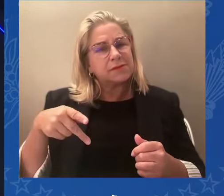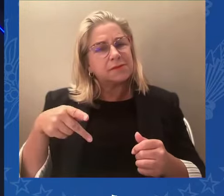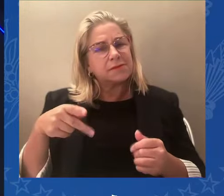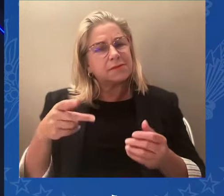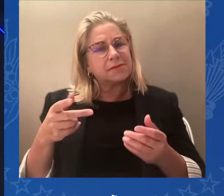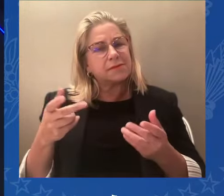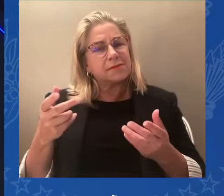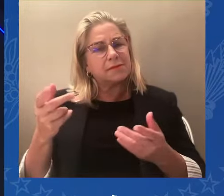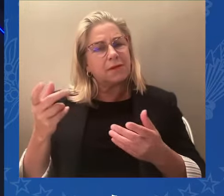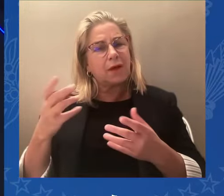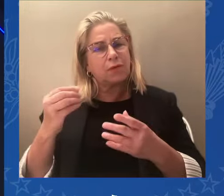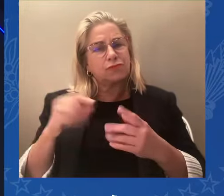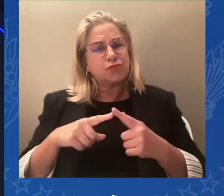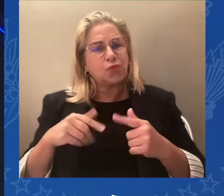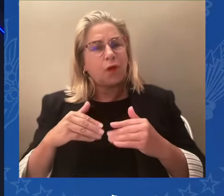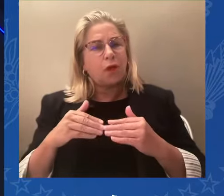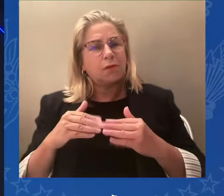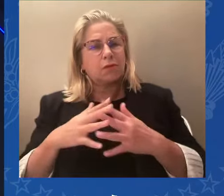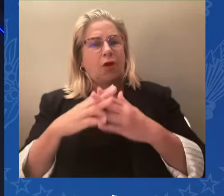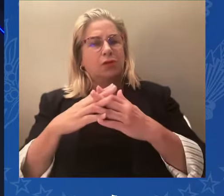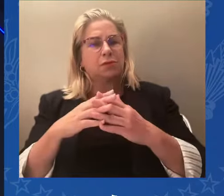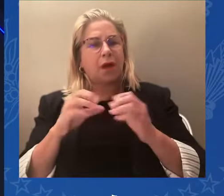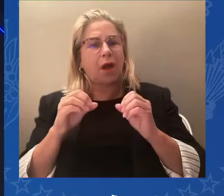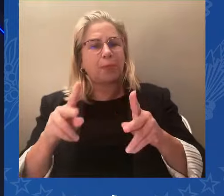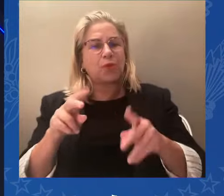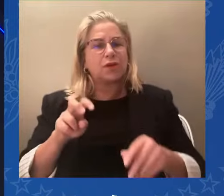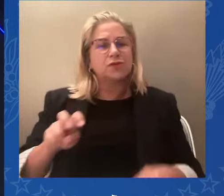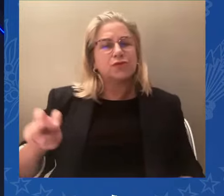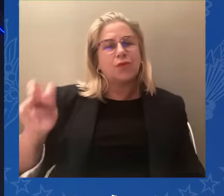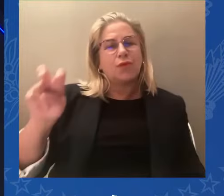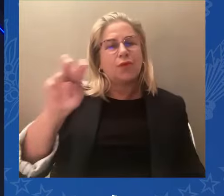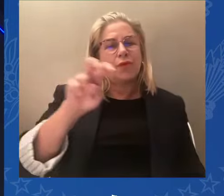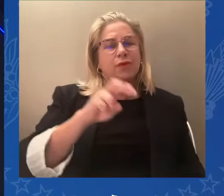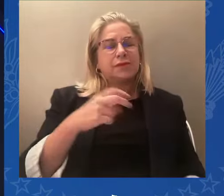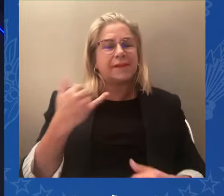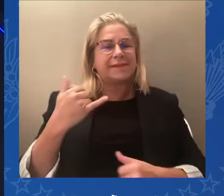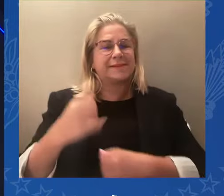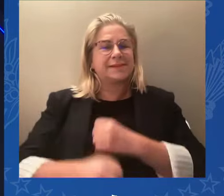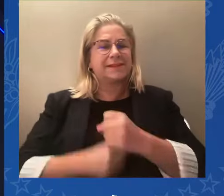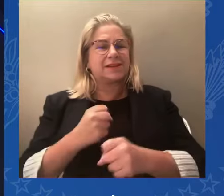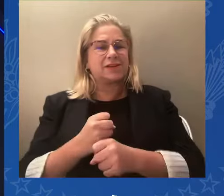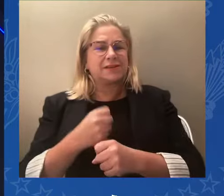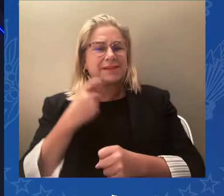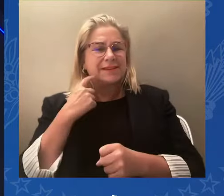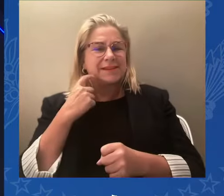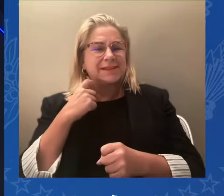and the release of her Opportunity Economy Agenda, an agenda that lifts all of us up.